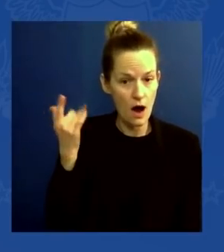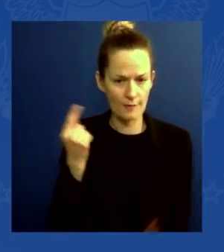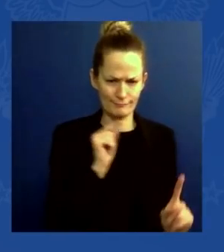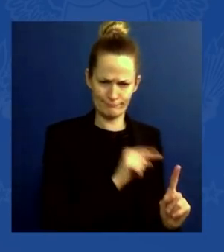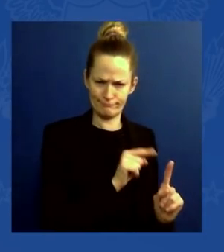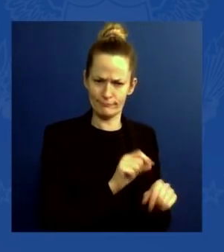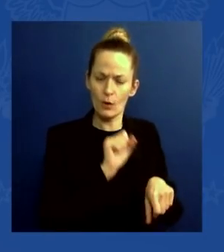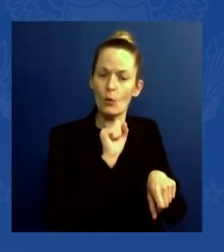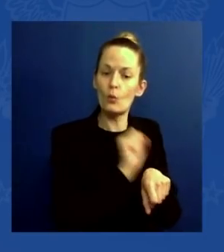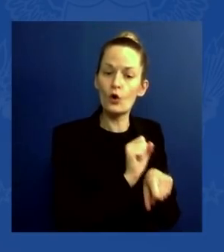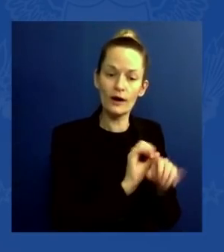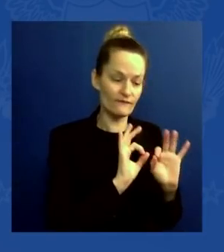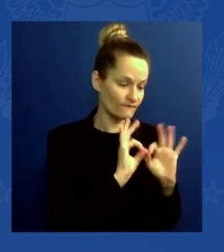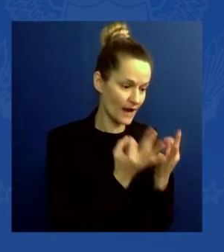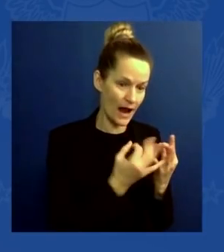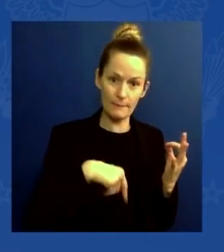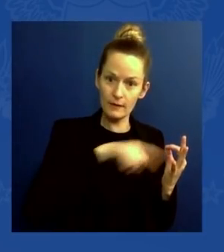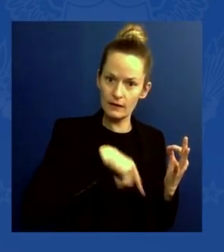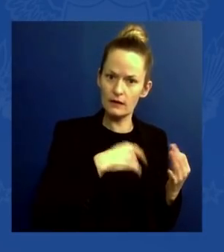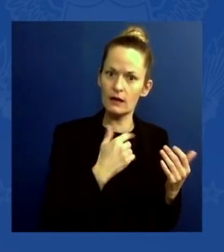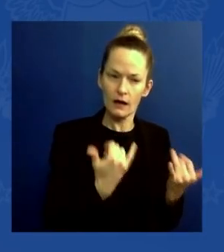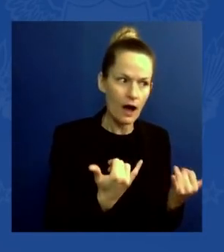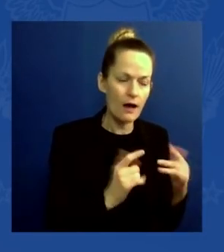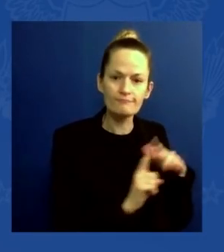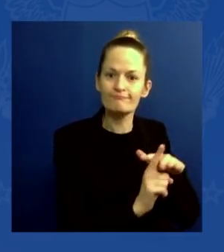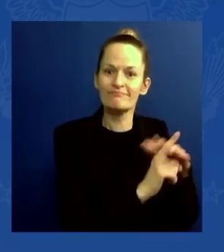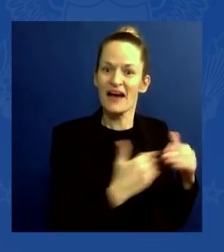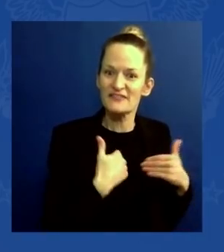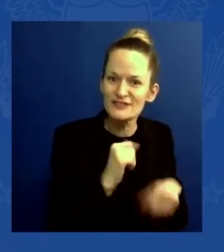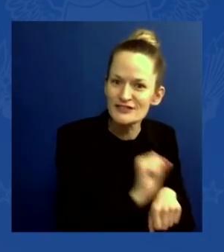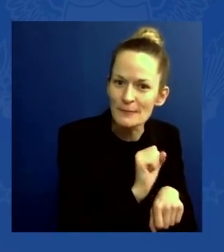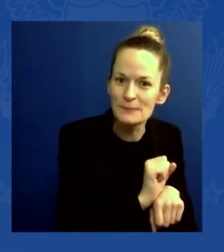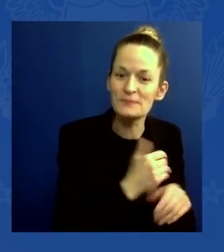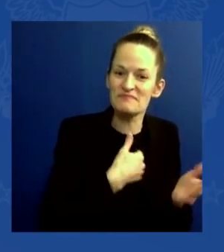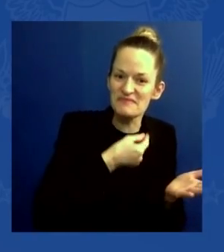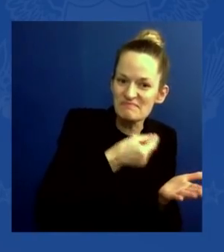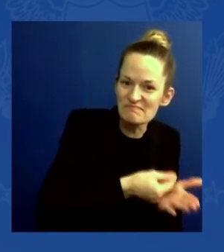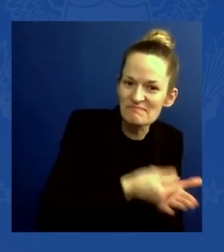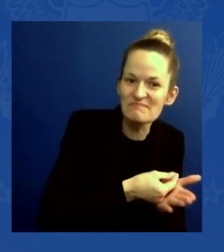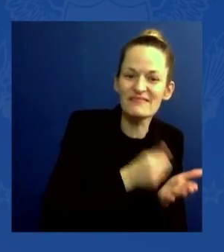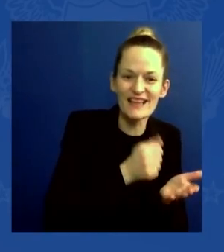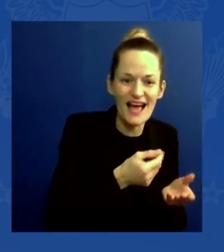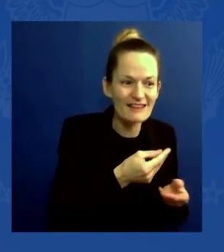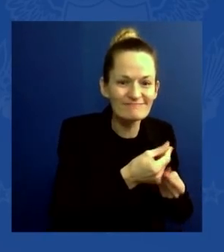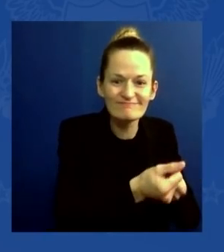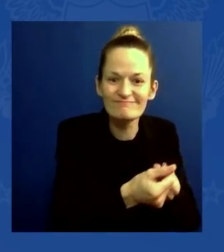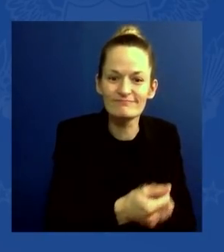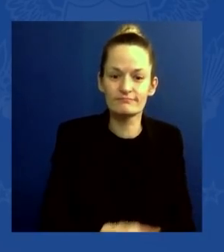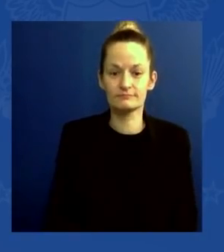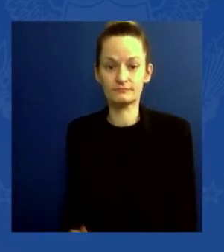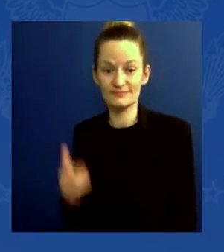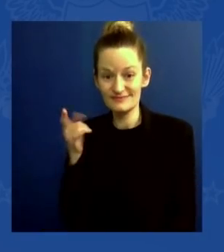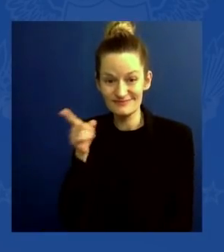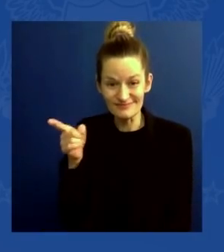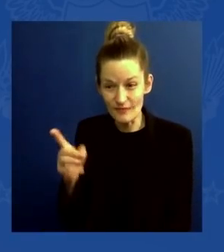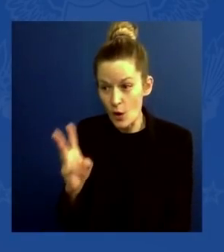every child can drink clean water, improving their health and putting plumbers and pipefitters to work. How long have we been talking about that?